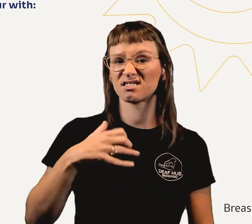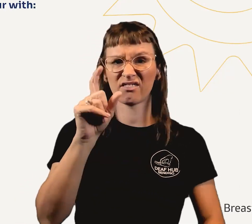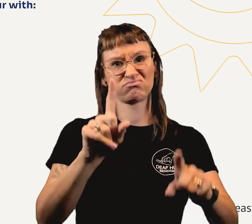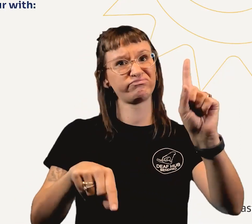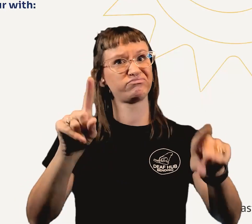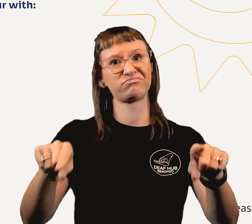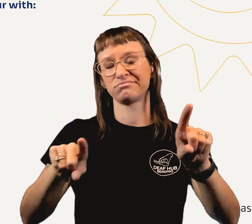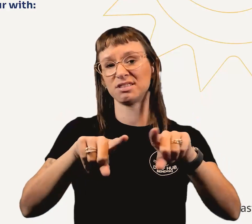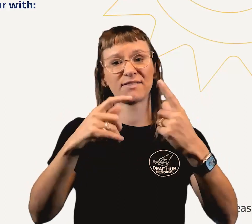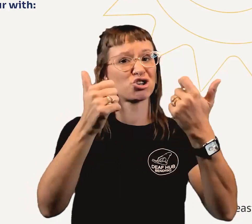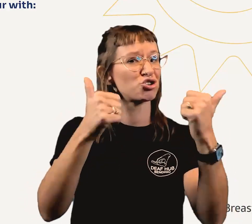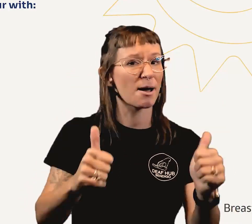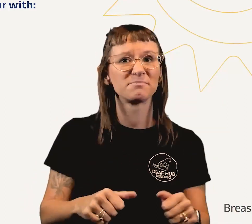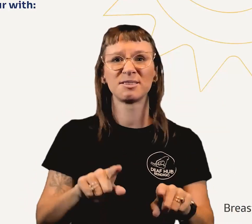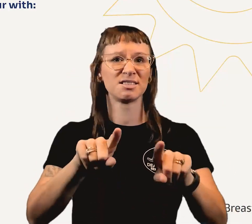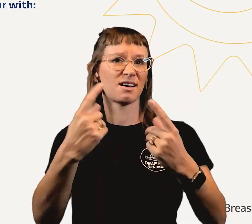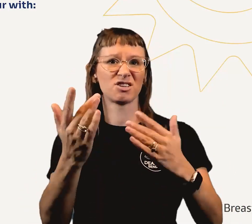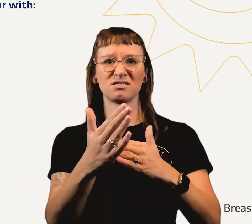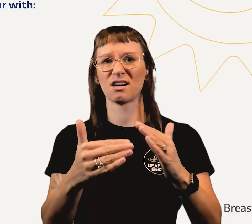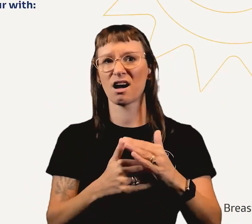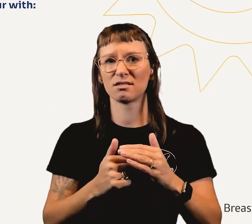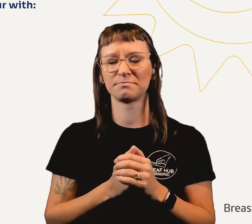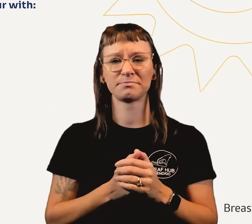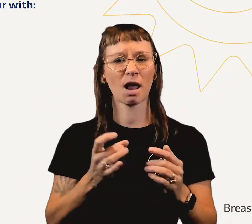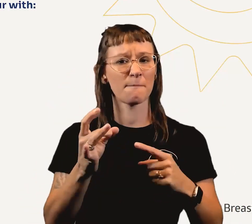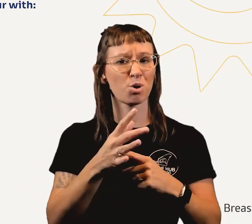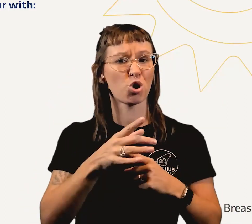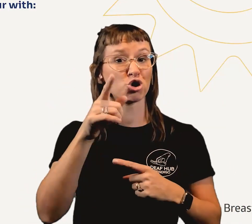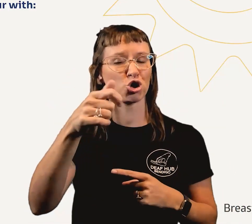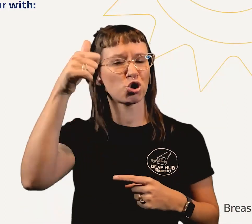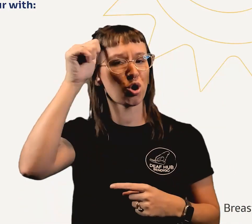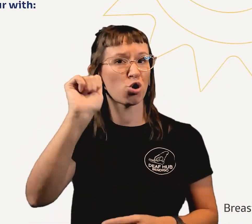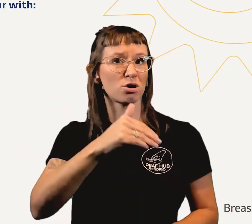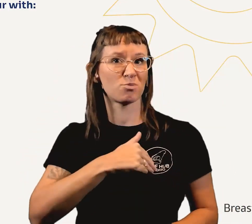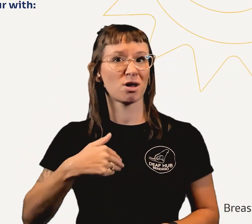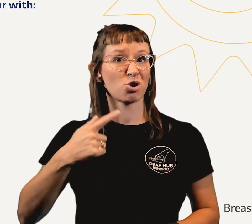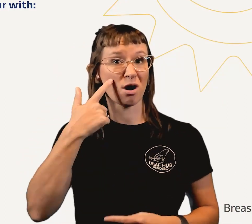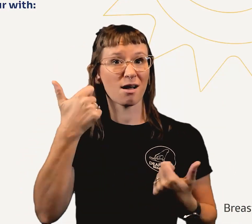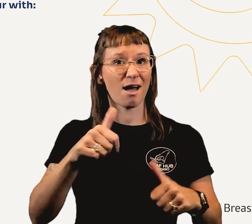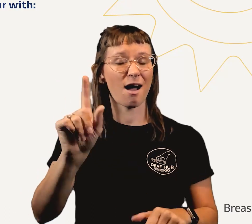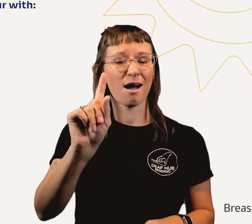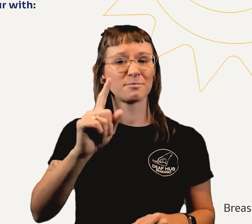Breasts come in all shapes and sizes the way they look and the way they feel may change throughout your life.